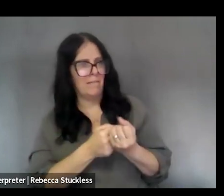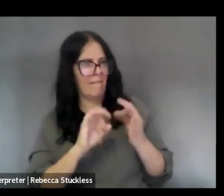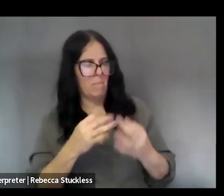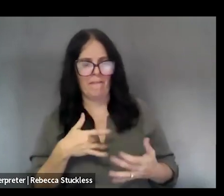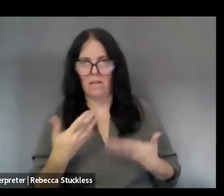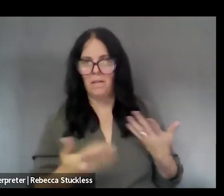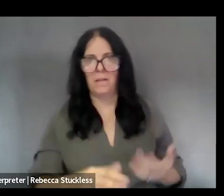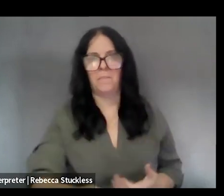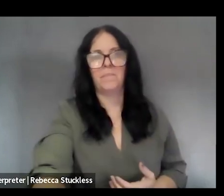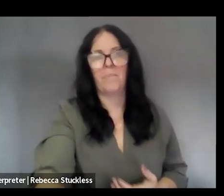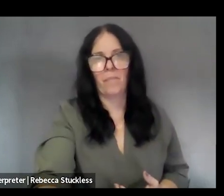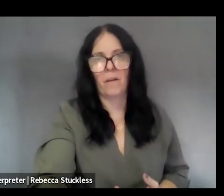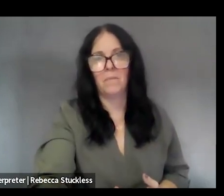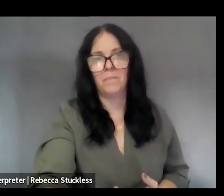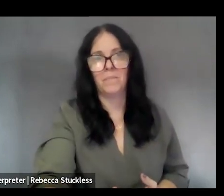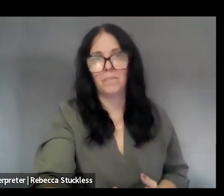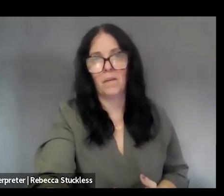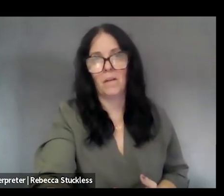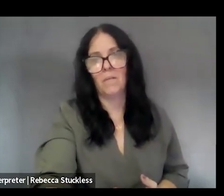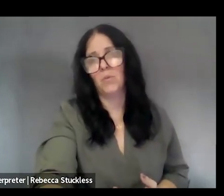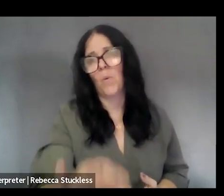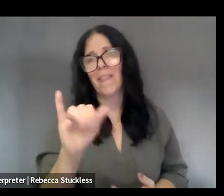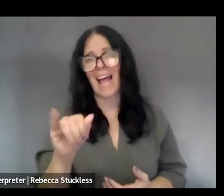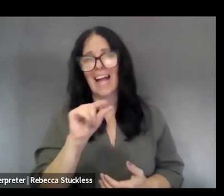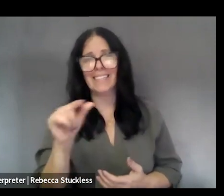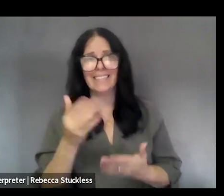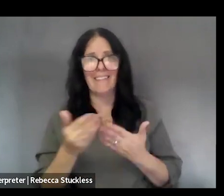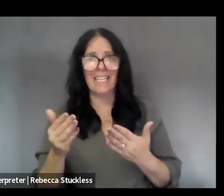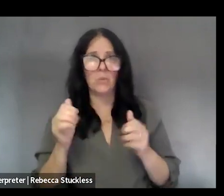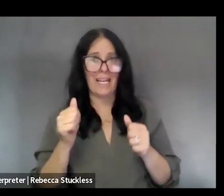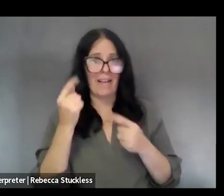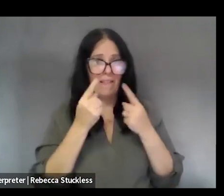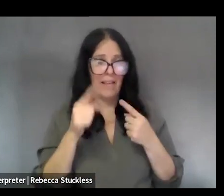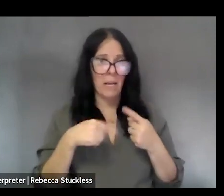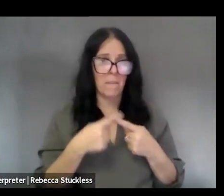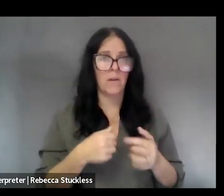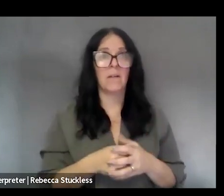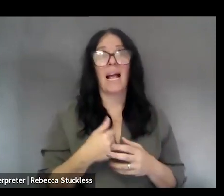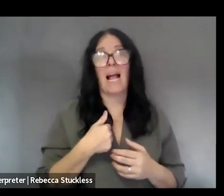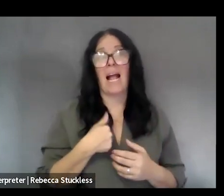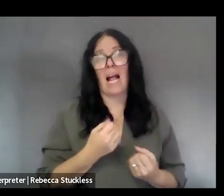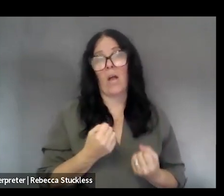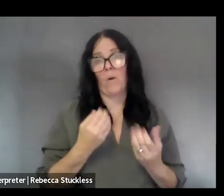just some things to, I guess, think about. I would recommend the book "The Invisible